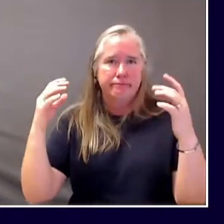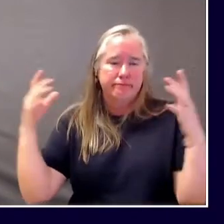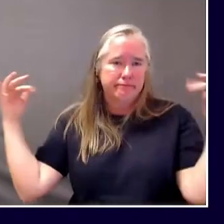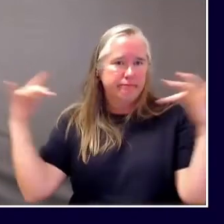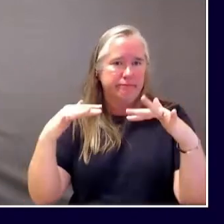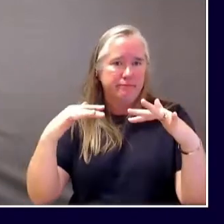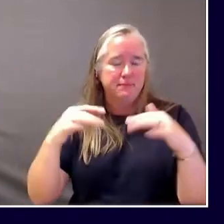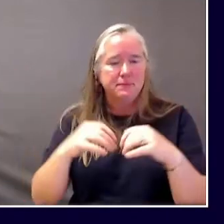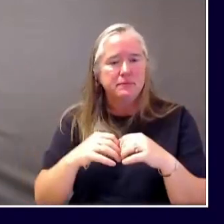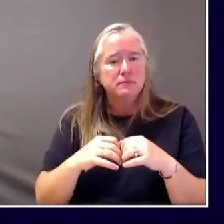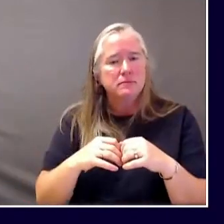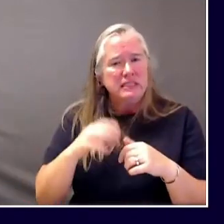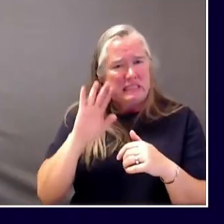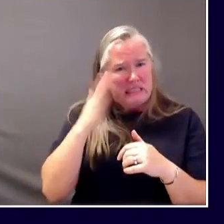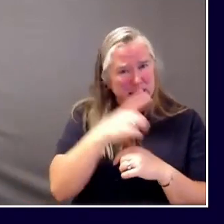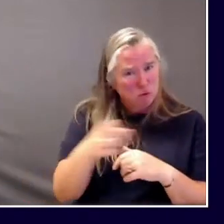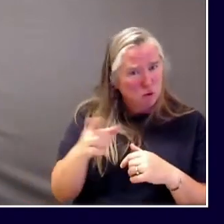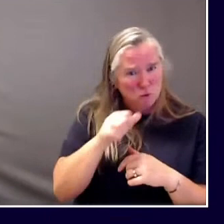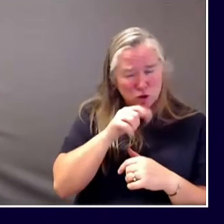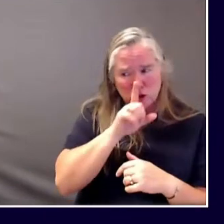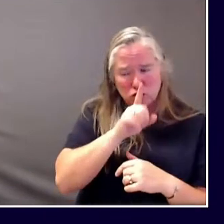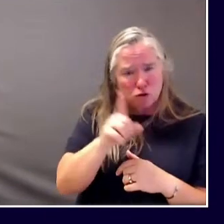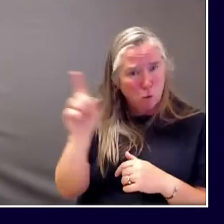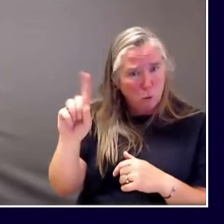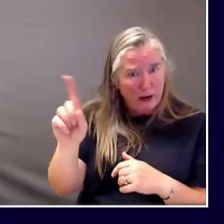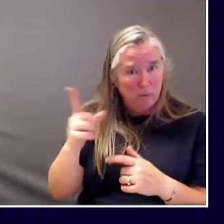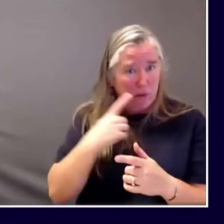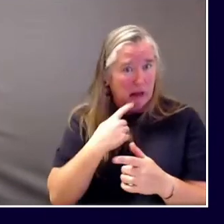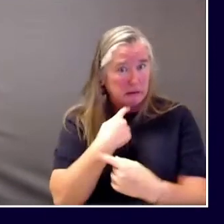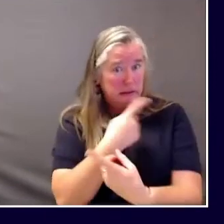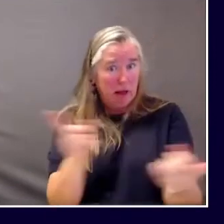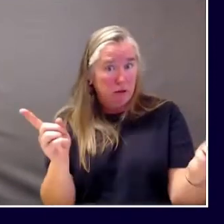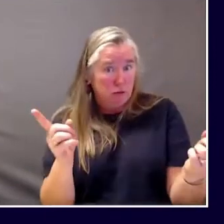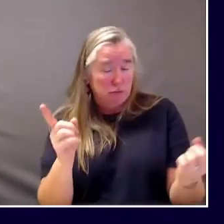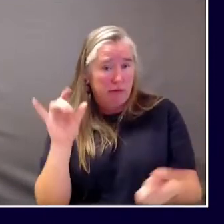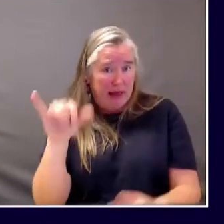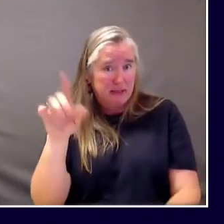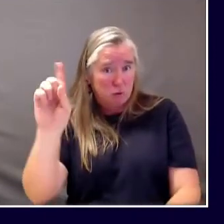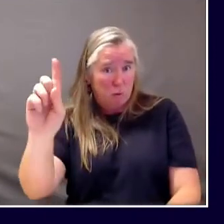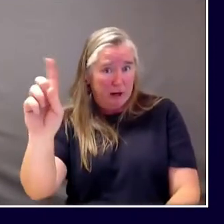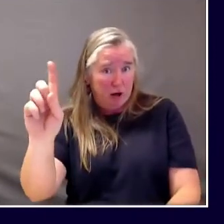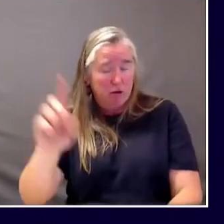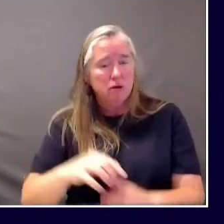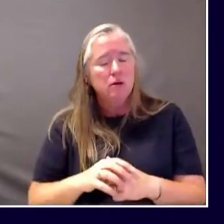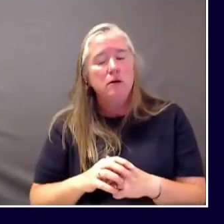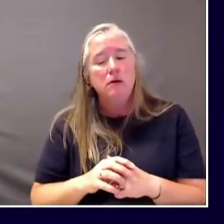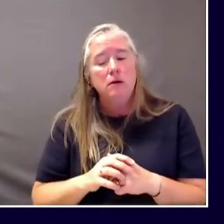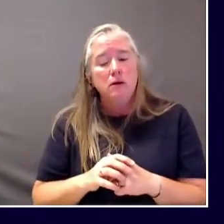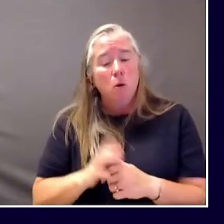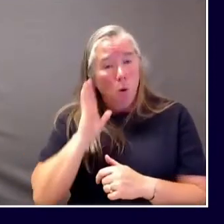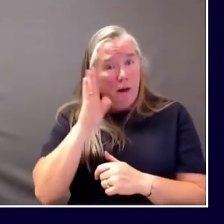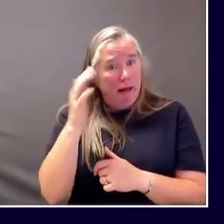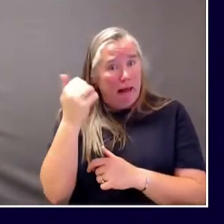event was happening tomorrow is